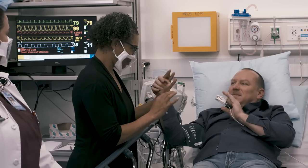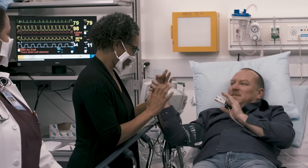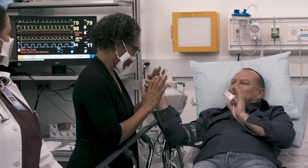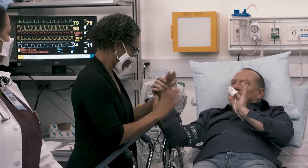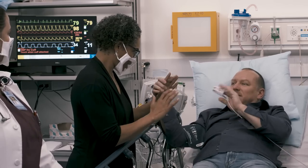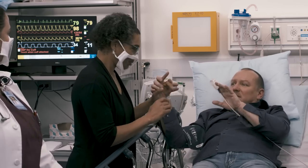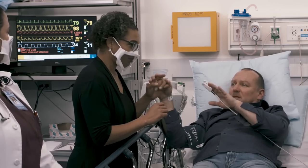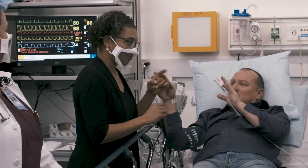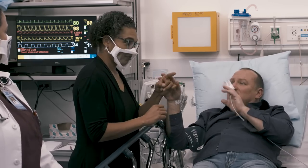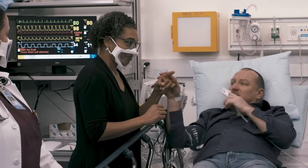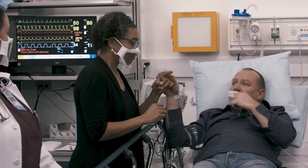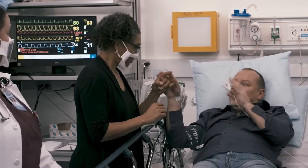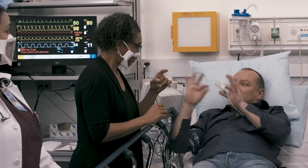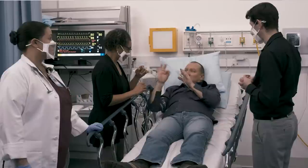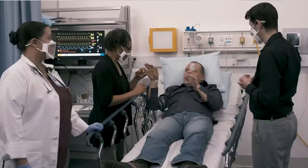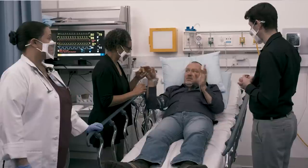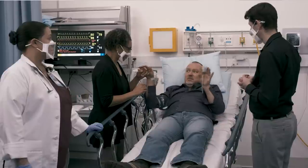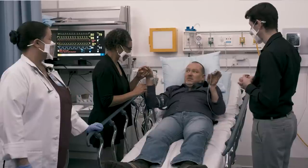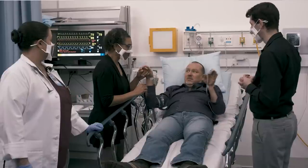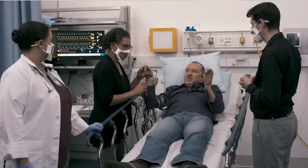allow the patient to see the interpreter clearly.